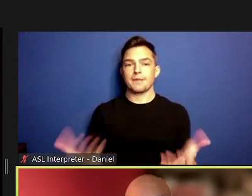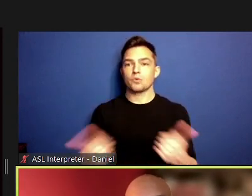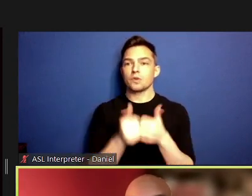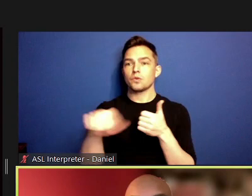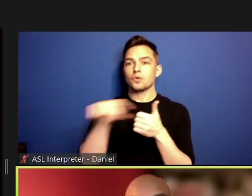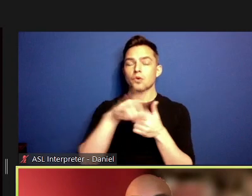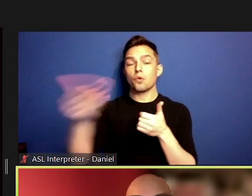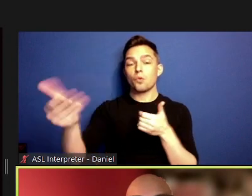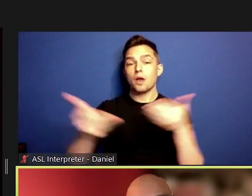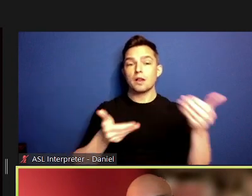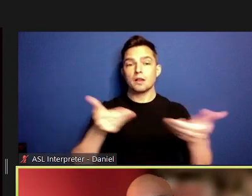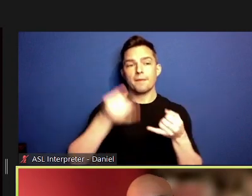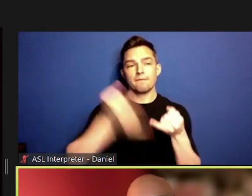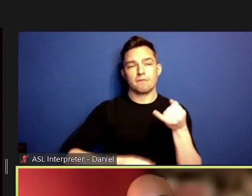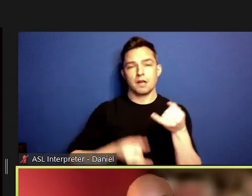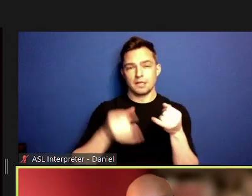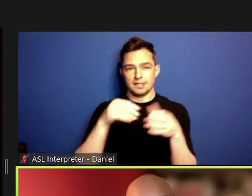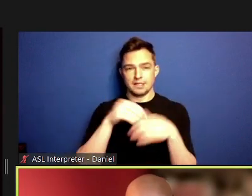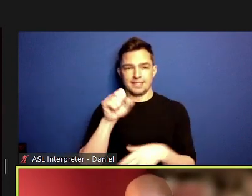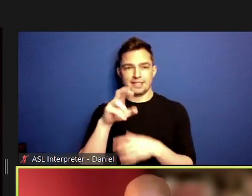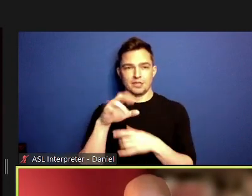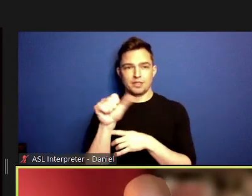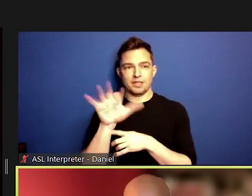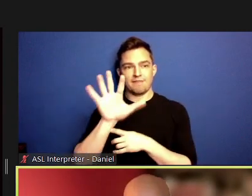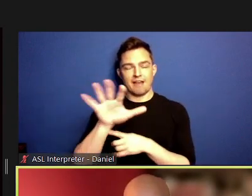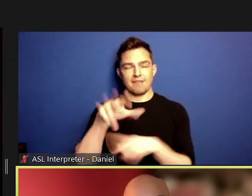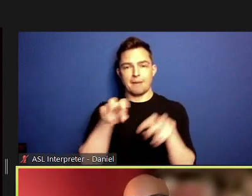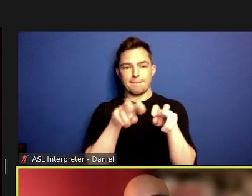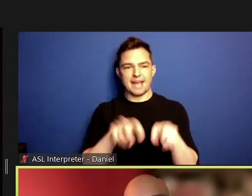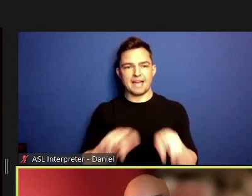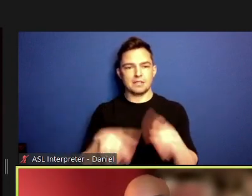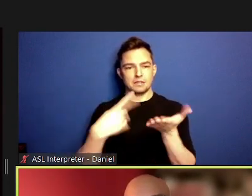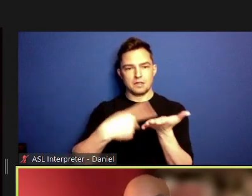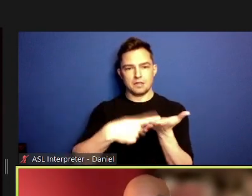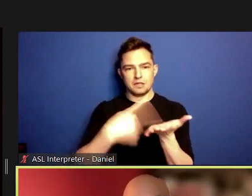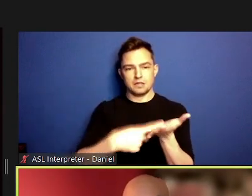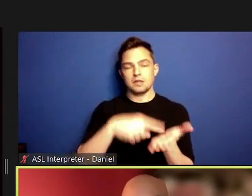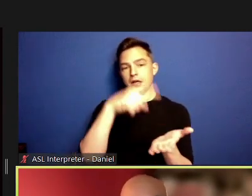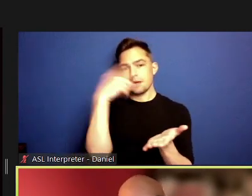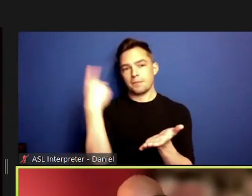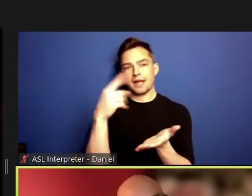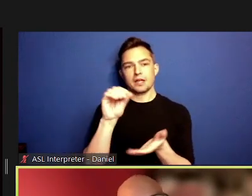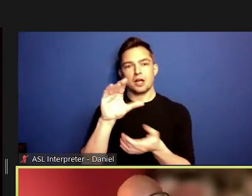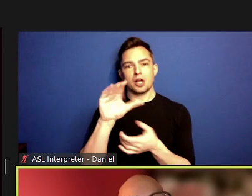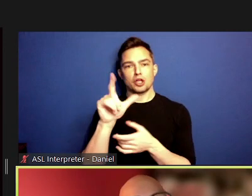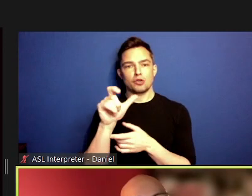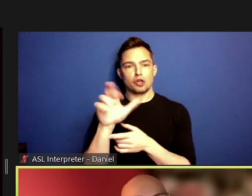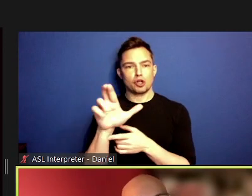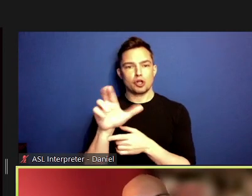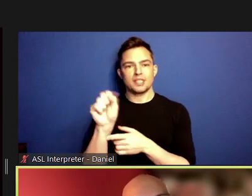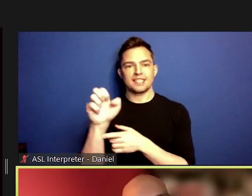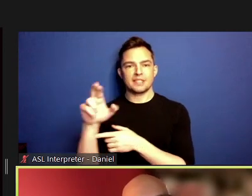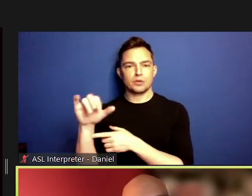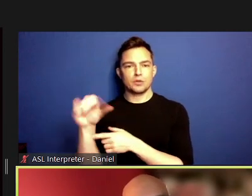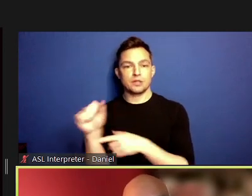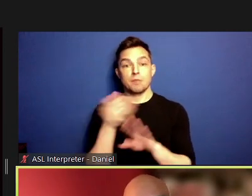to our final in a series of five-panel discussions in the Black Ocular series. Before I continue,